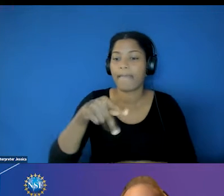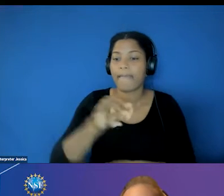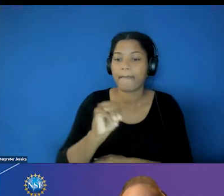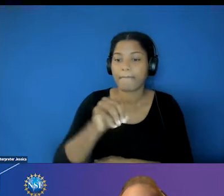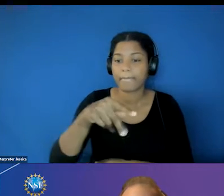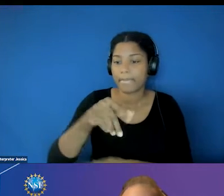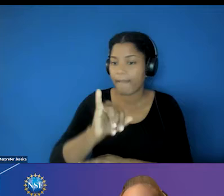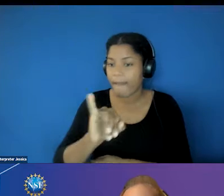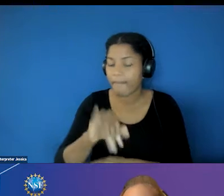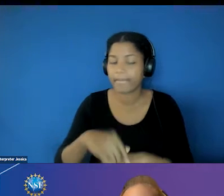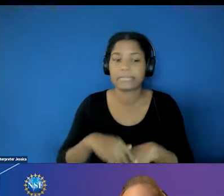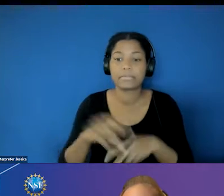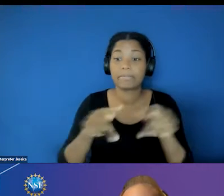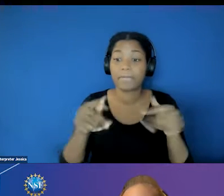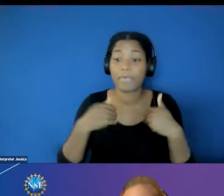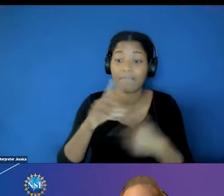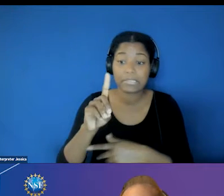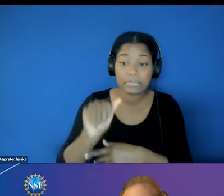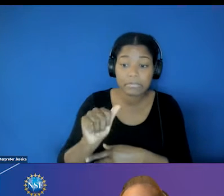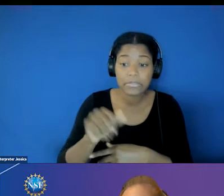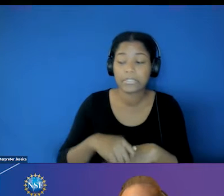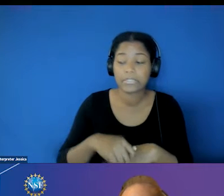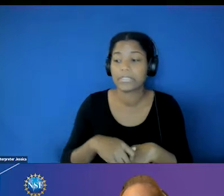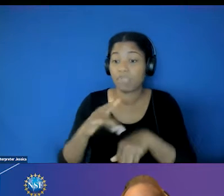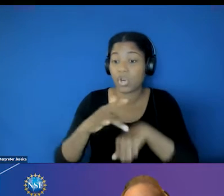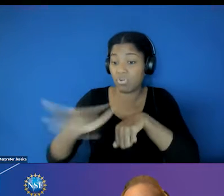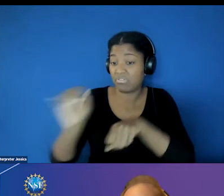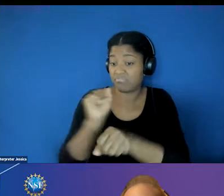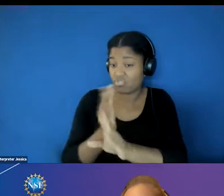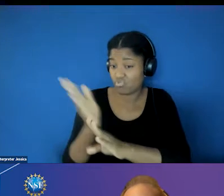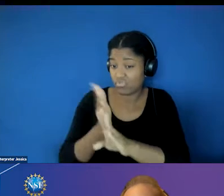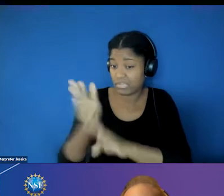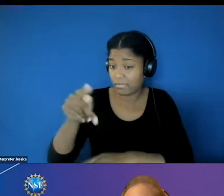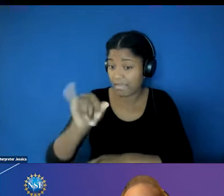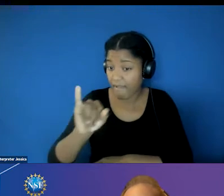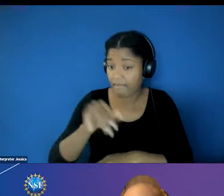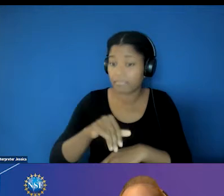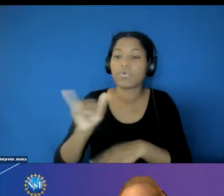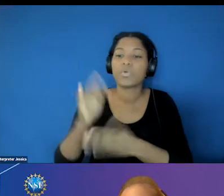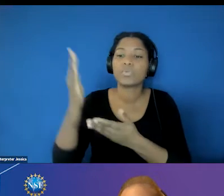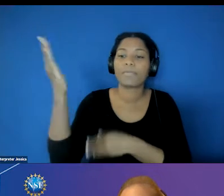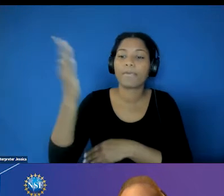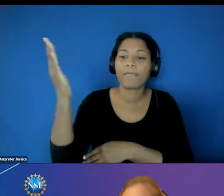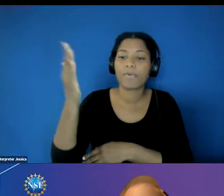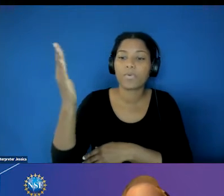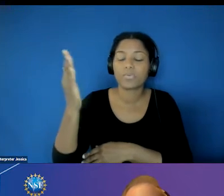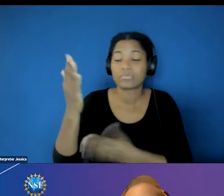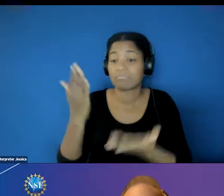persons with disability and Early Career PIs, as well as proposals that benefit Early Career Researchers,